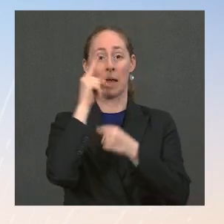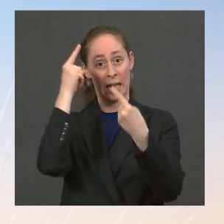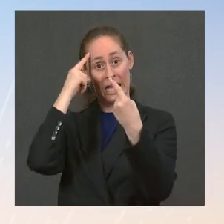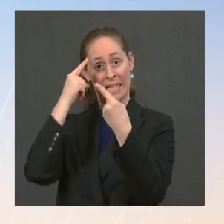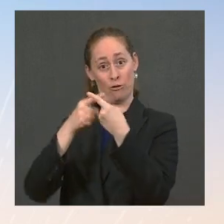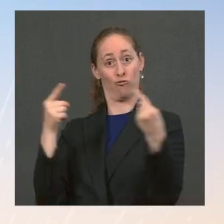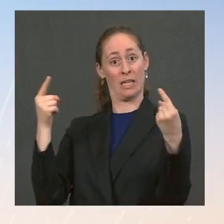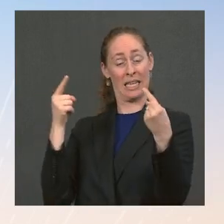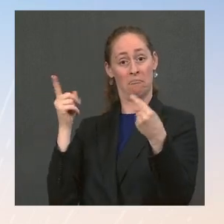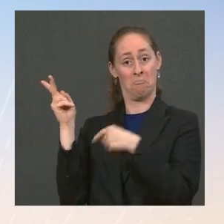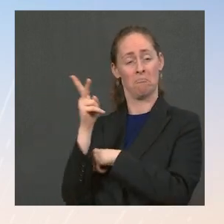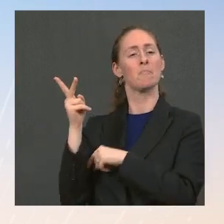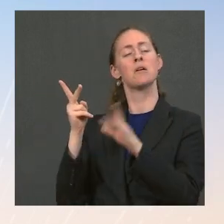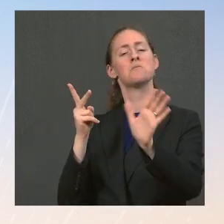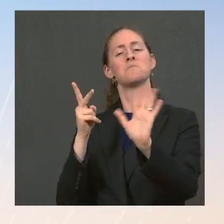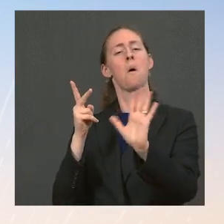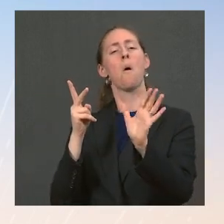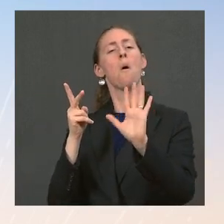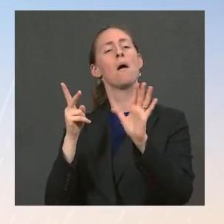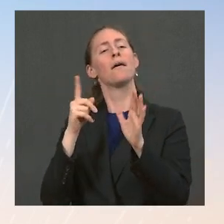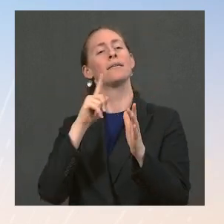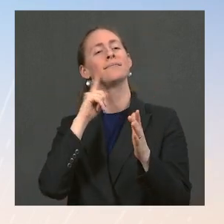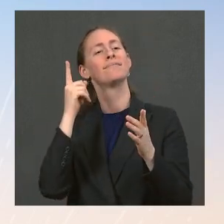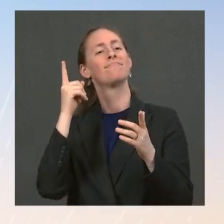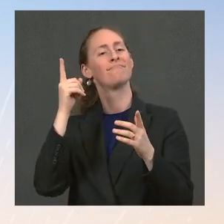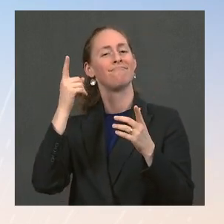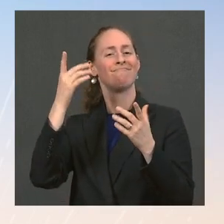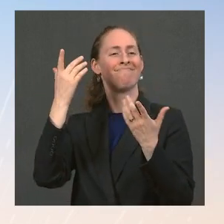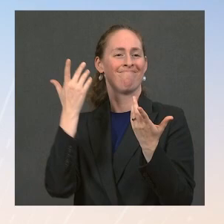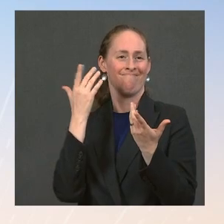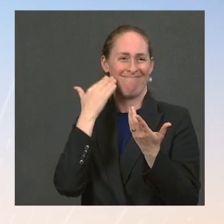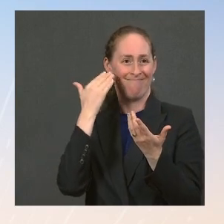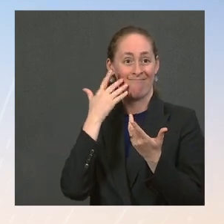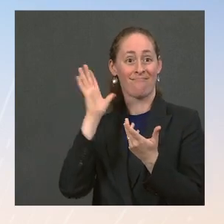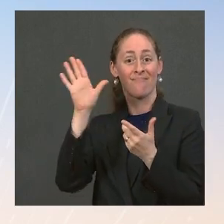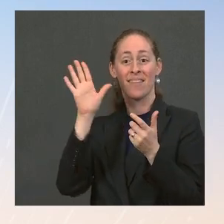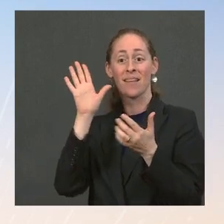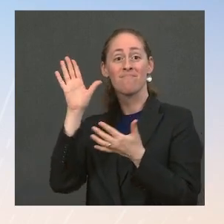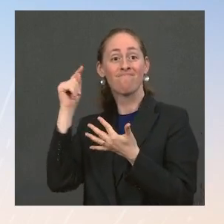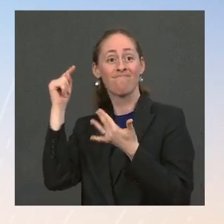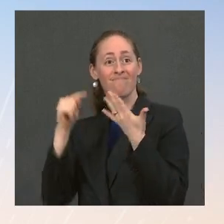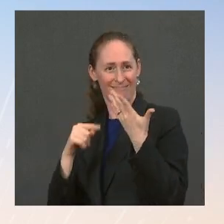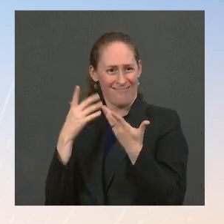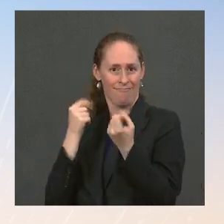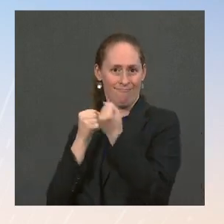he supports absolutely everything in his package. It was his package. He proposed it. He gave a big speech about it.